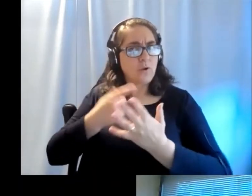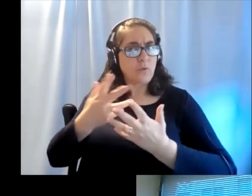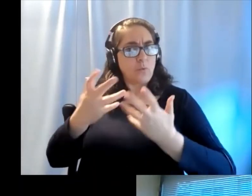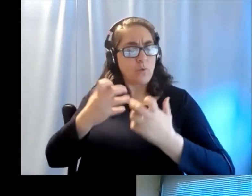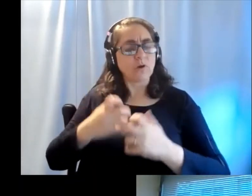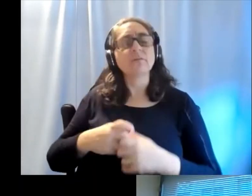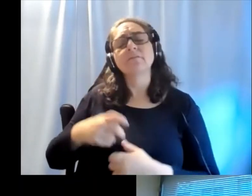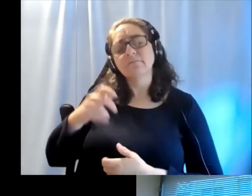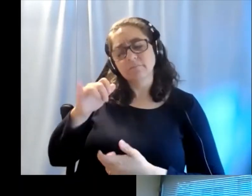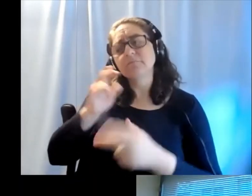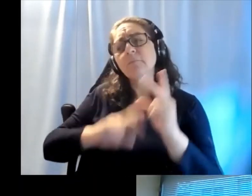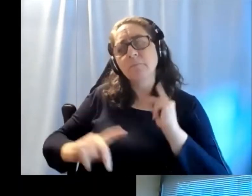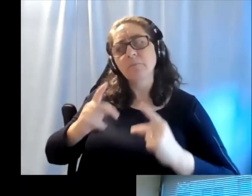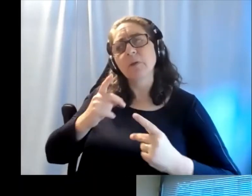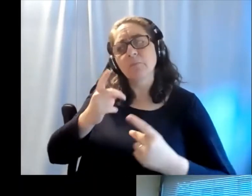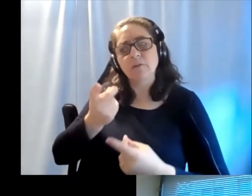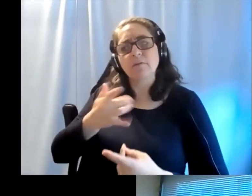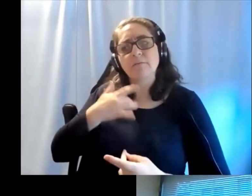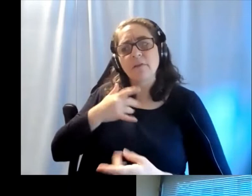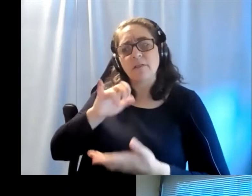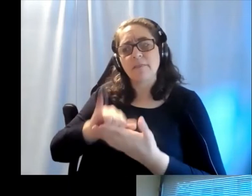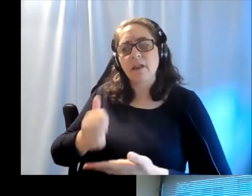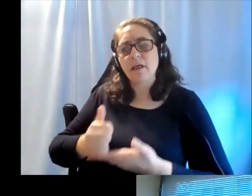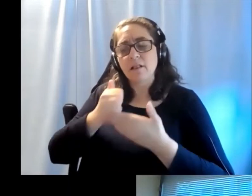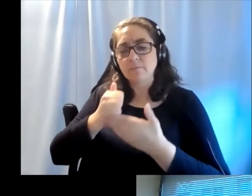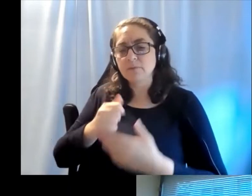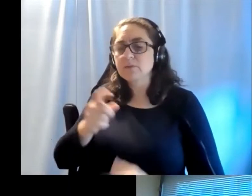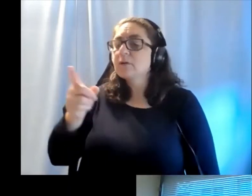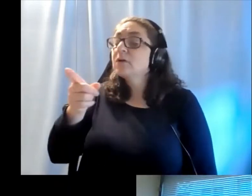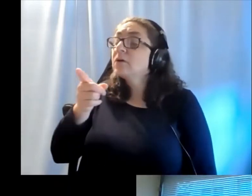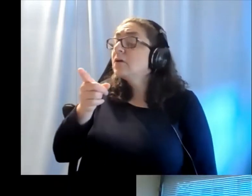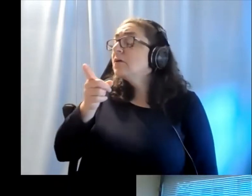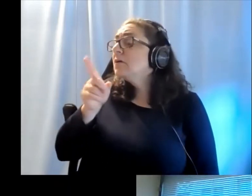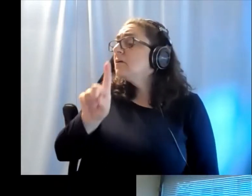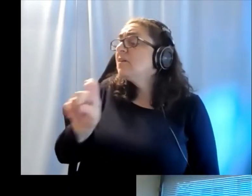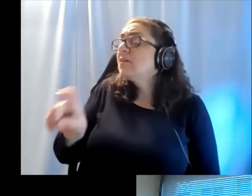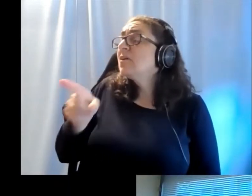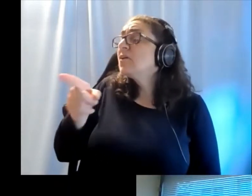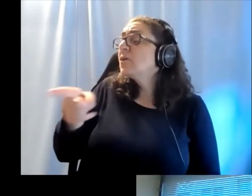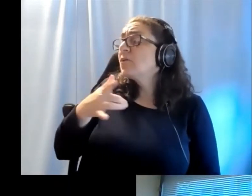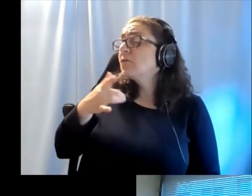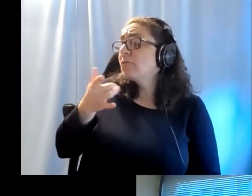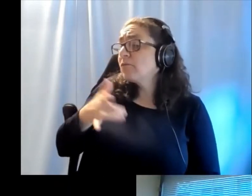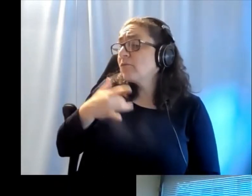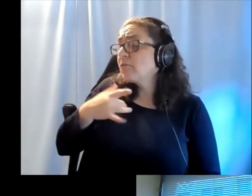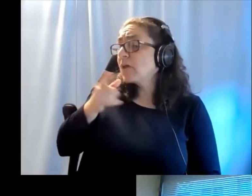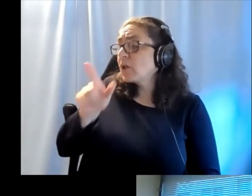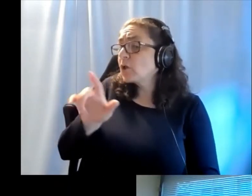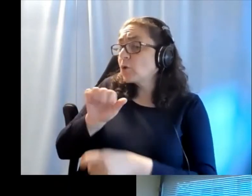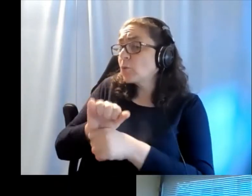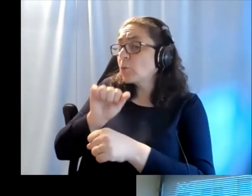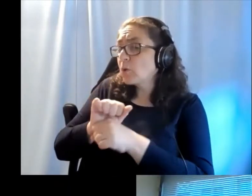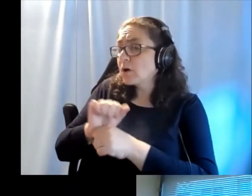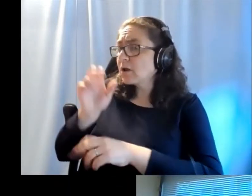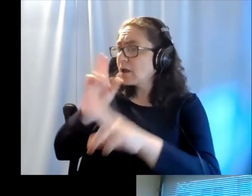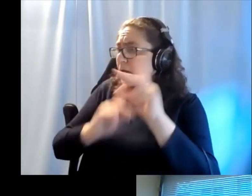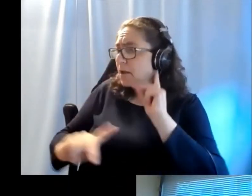Do you find that in your work, people are being exposed to noise at a younger age than